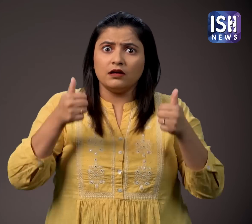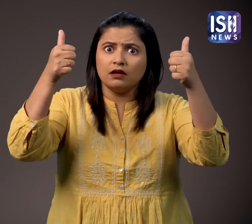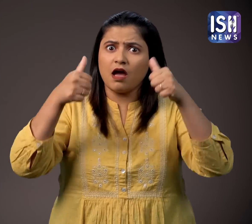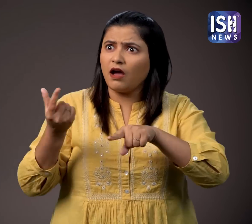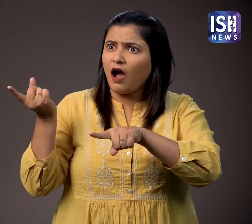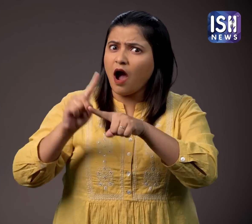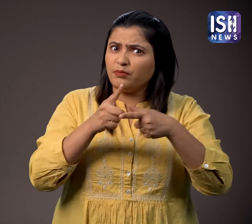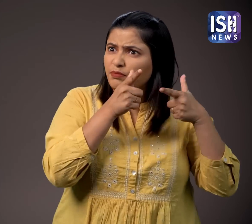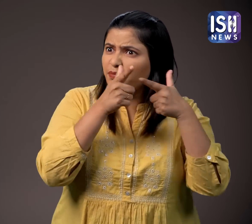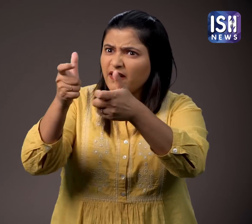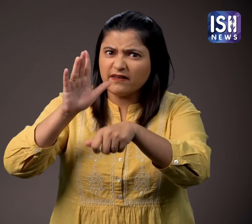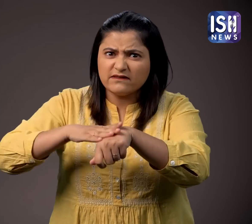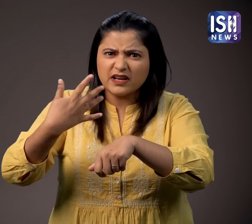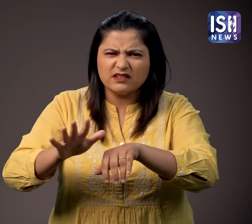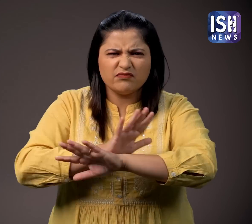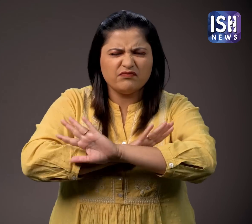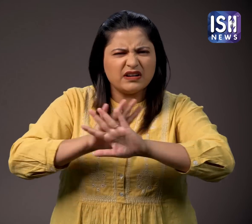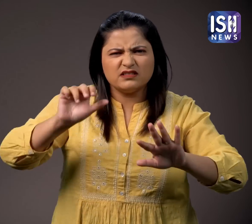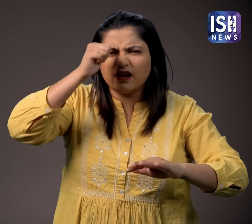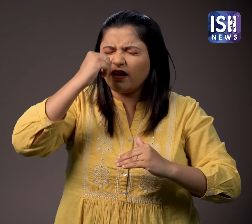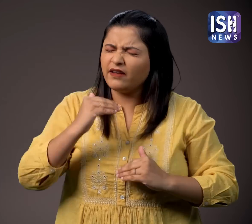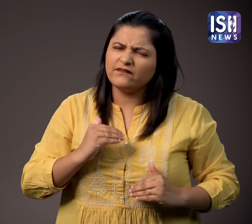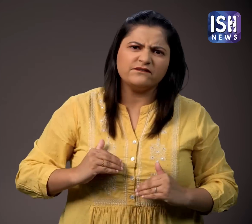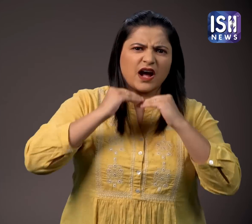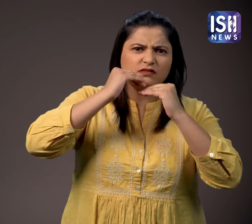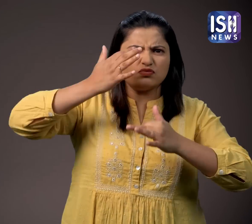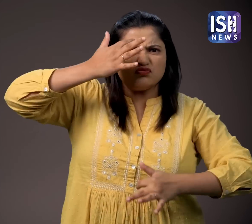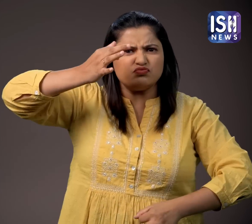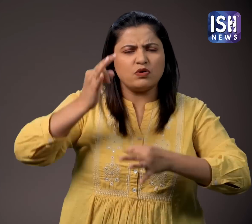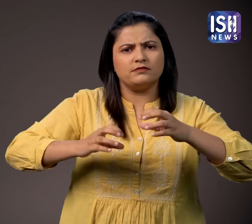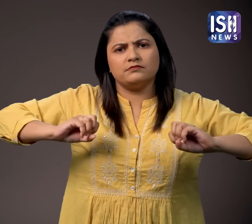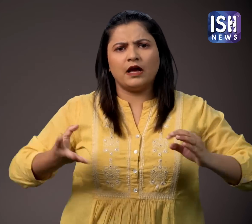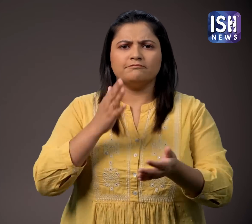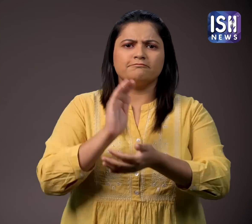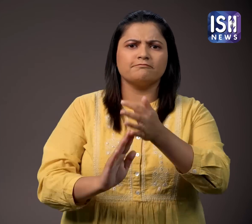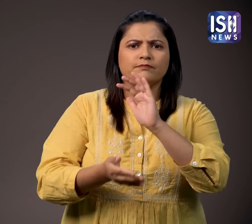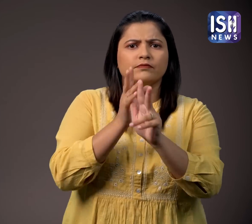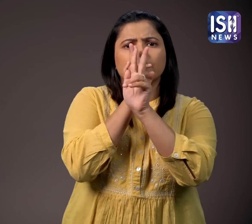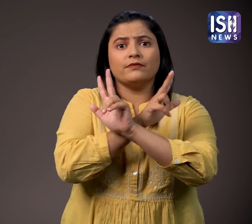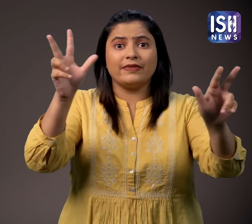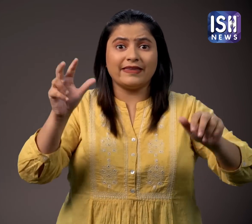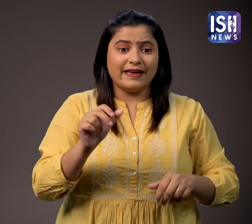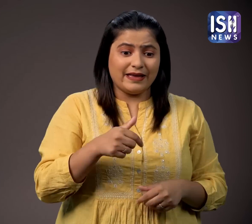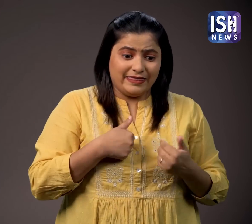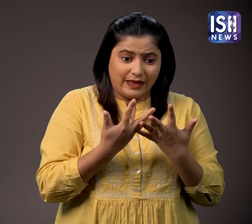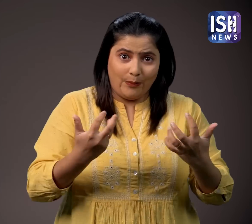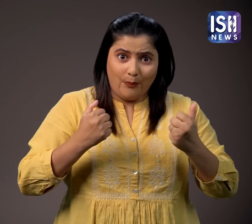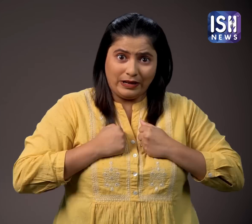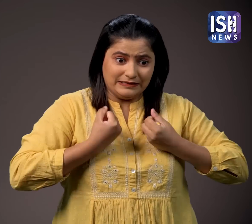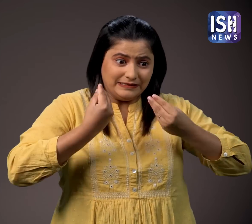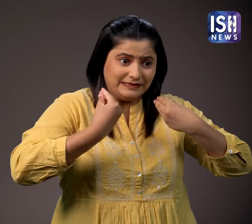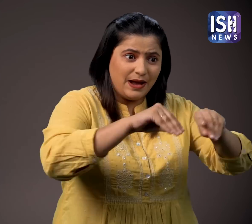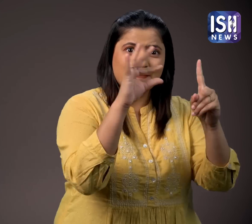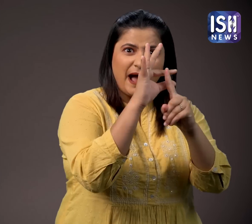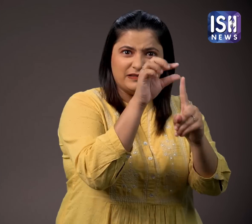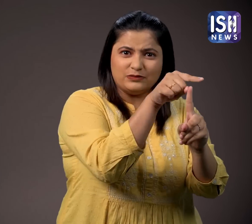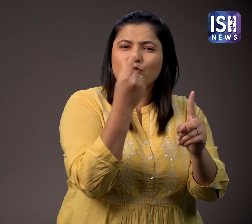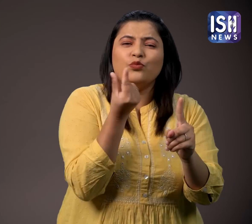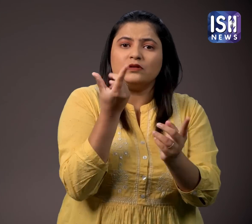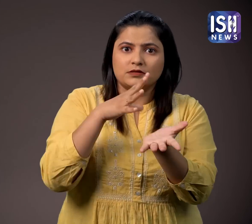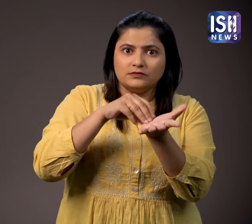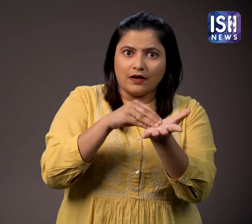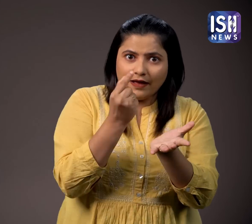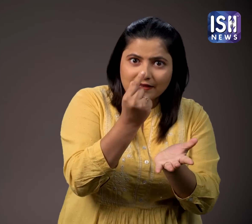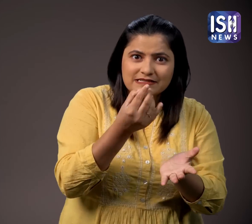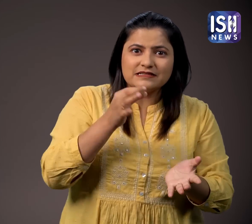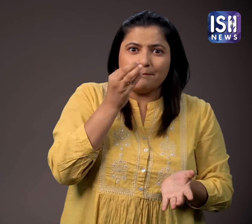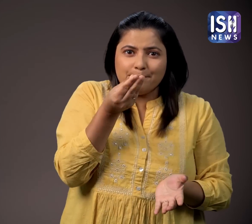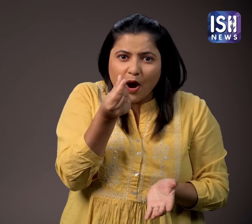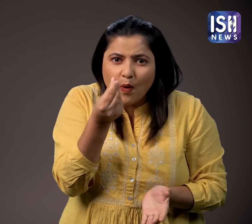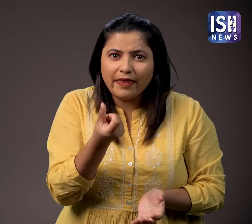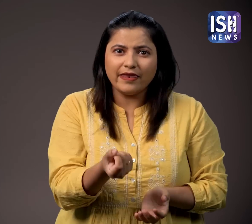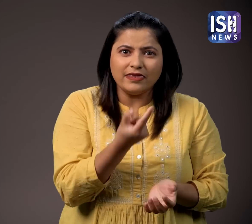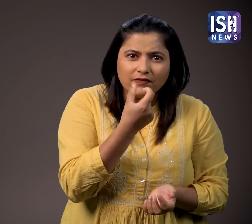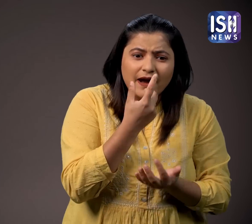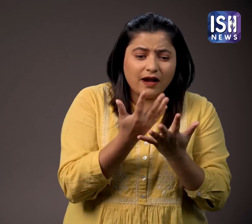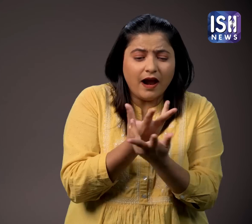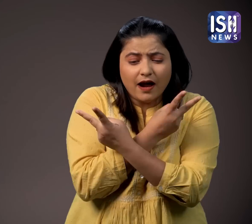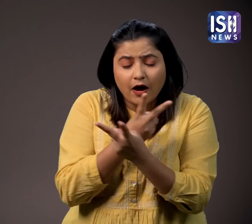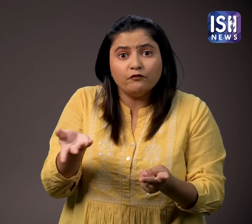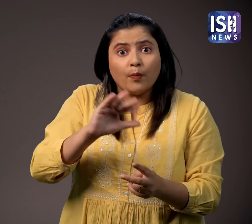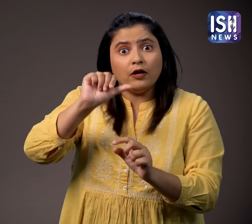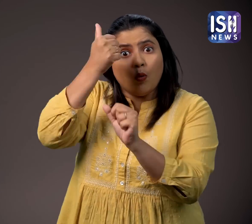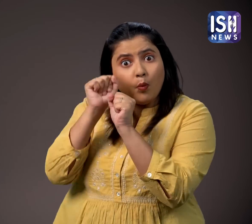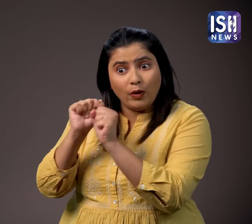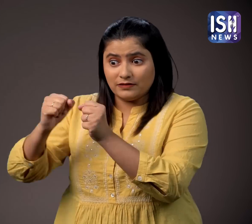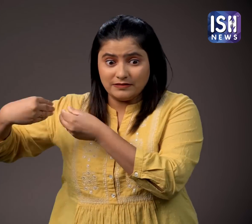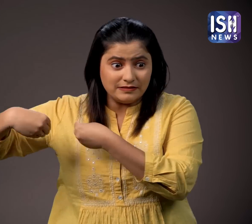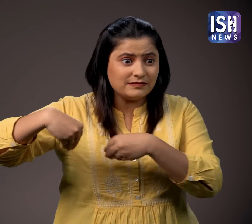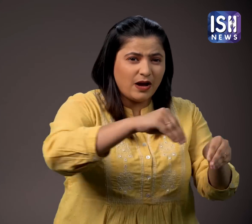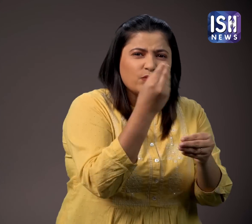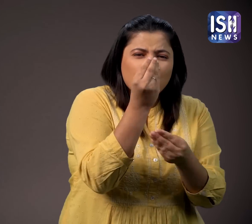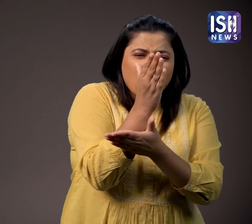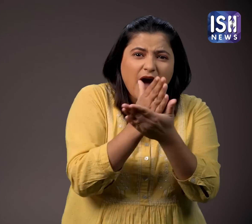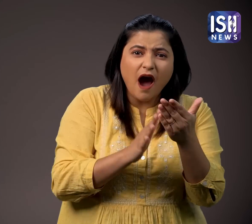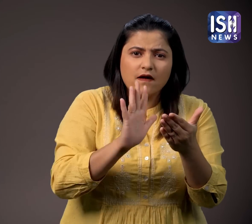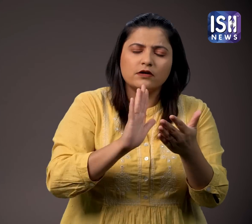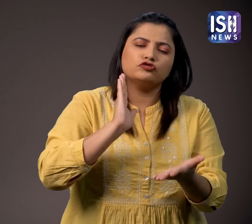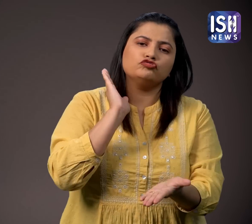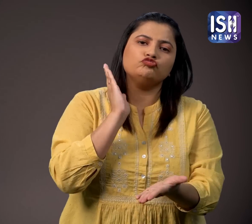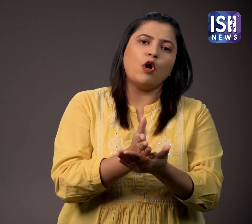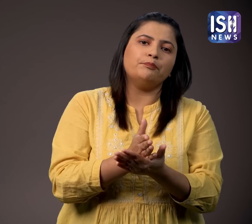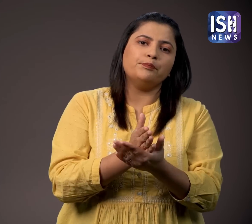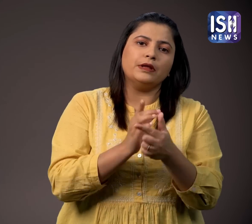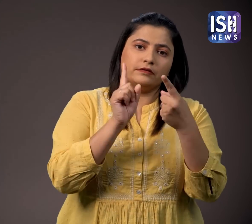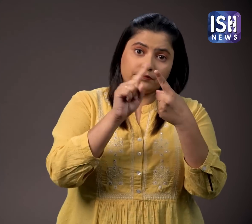After the attack, the Indian government announced a ban on all trade, including export of rice, tea powder etc with Pakistan